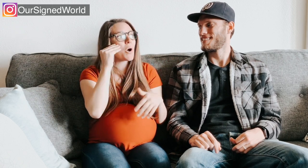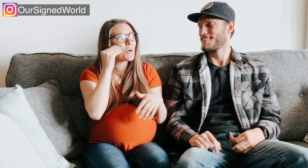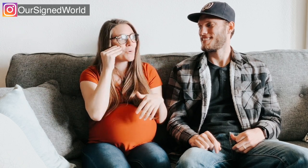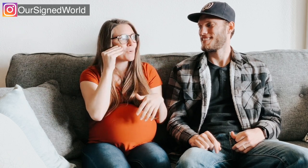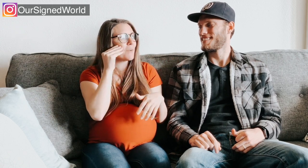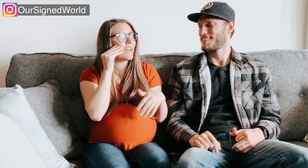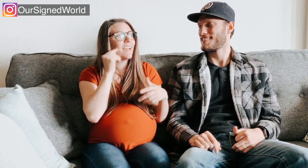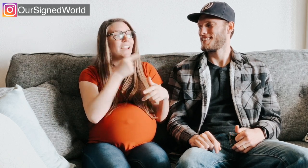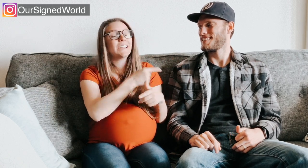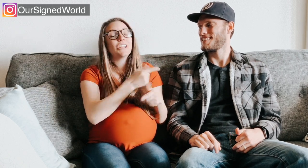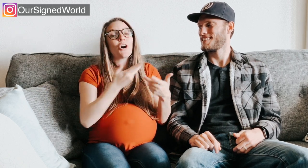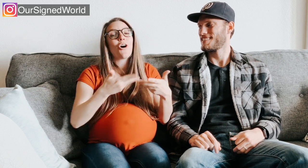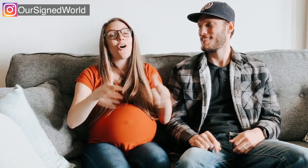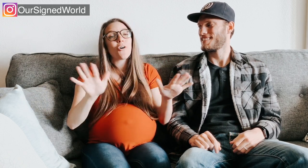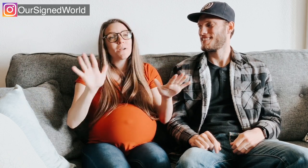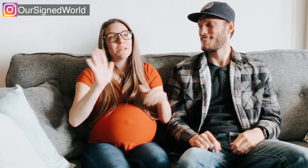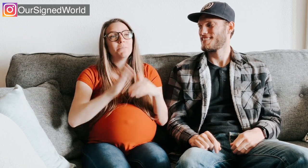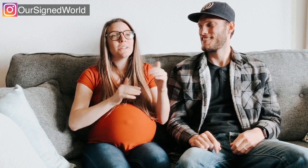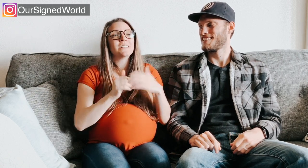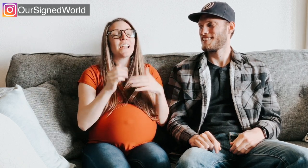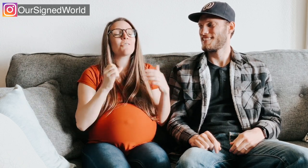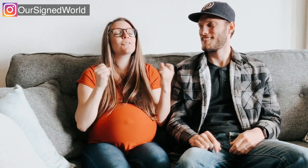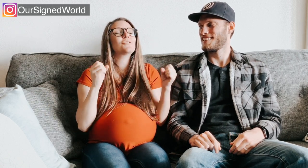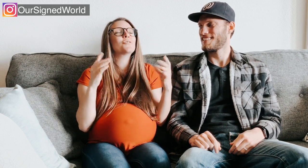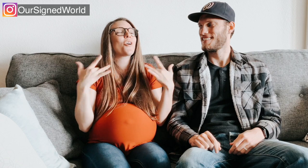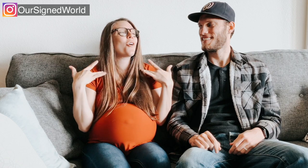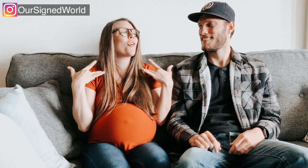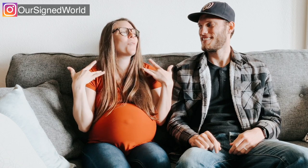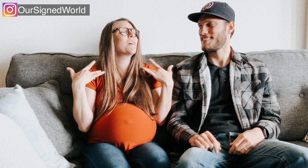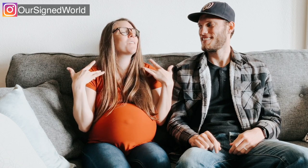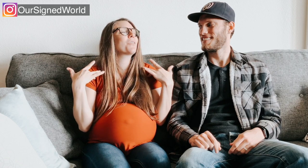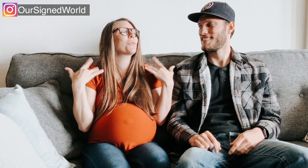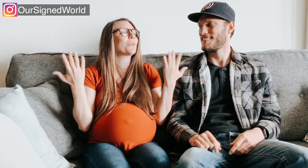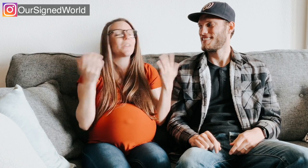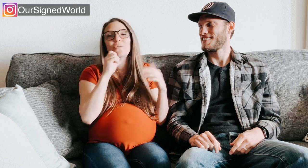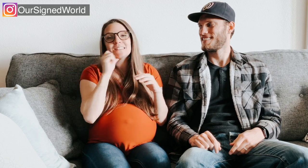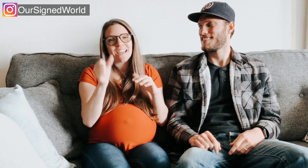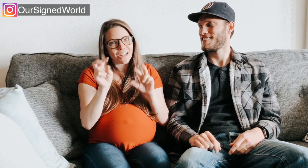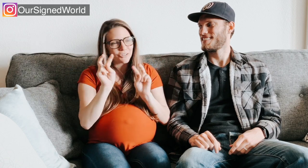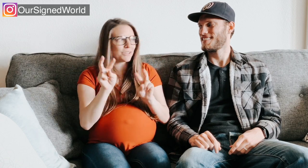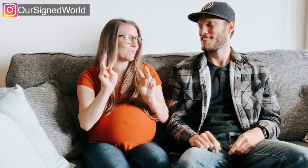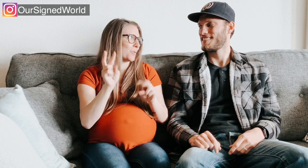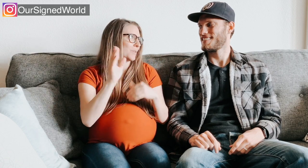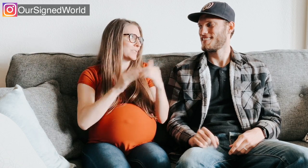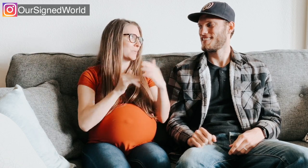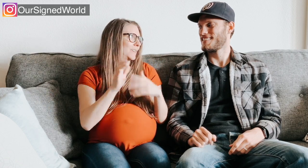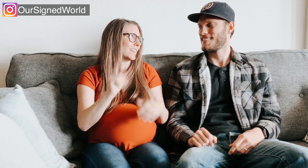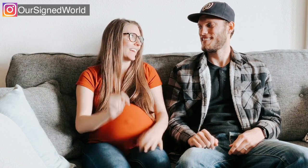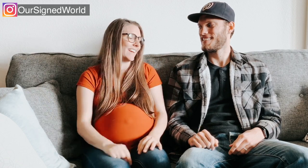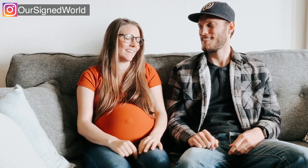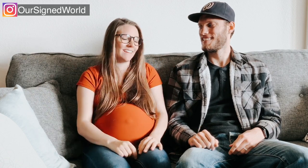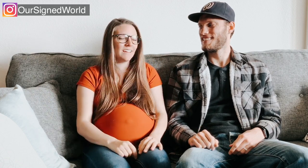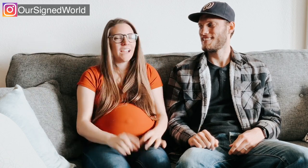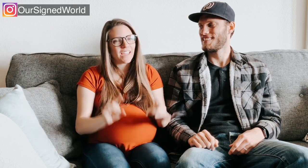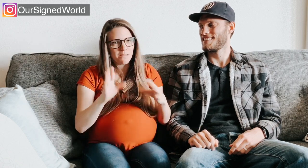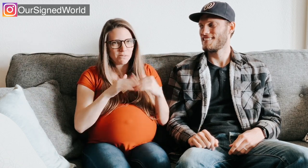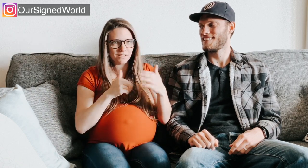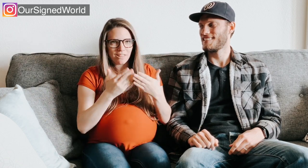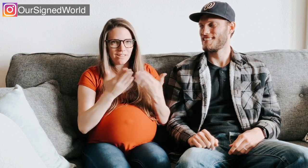he had already built the crib! I was so THRILLED. I was not looking forward to building it. I hate